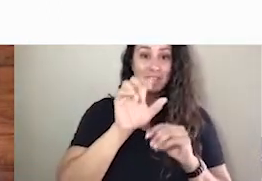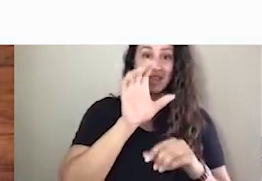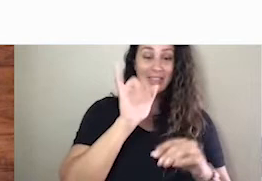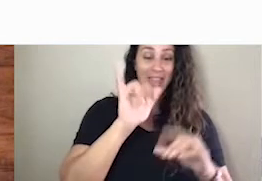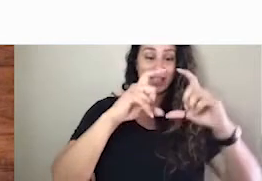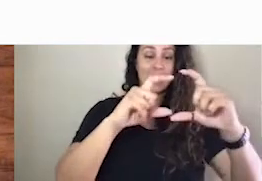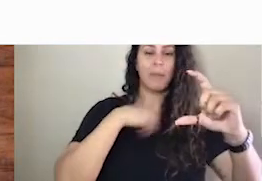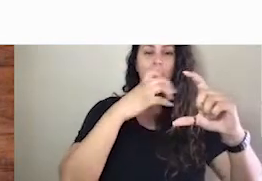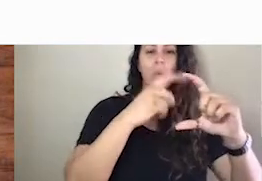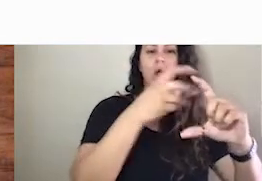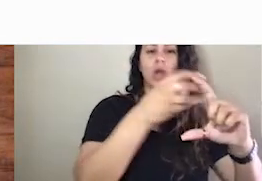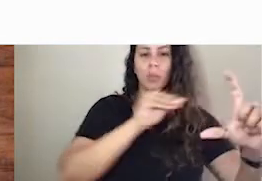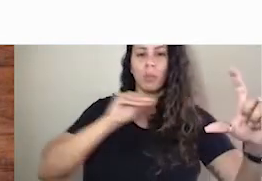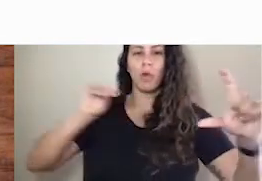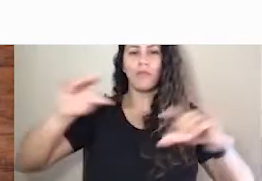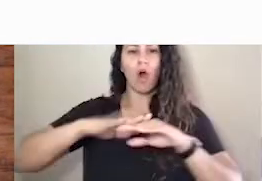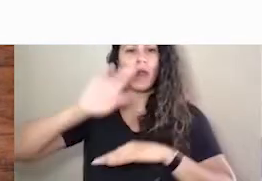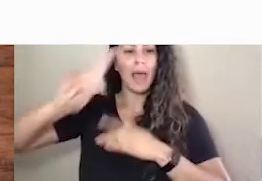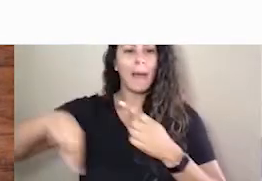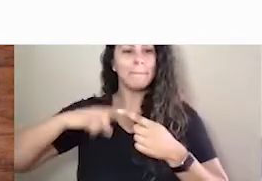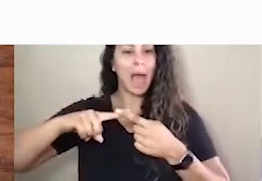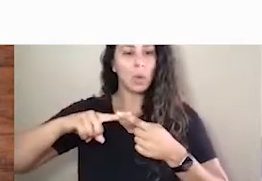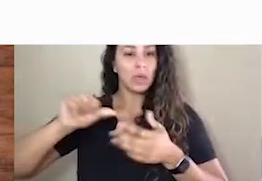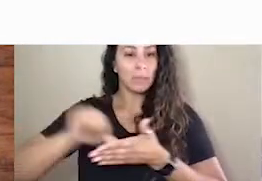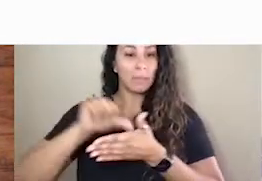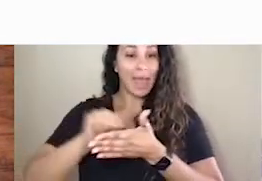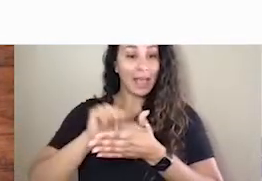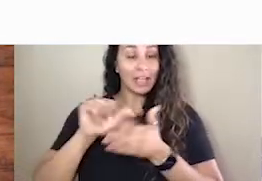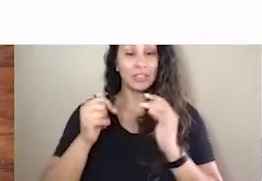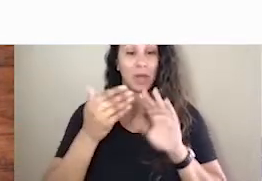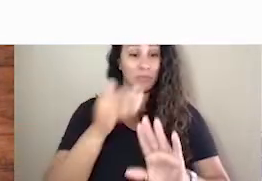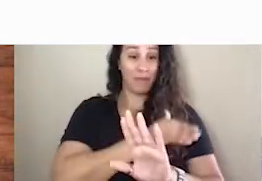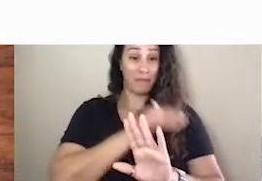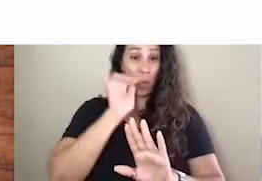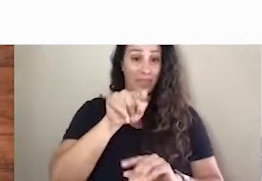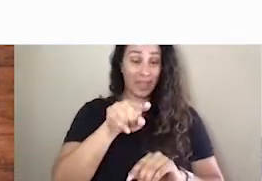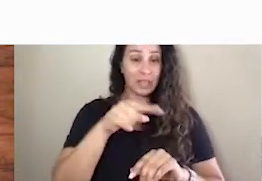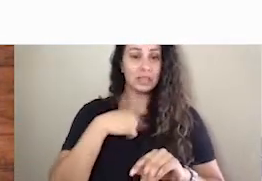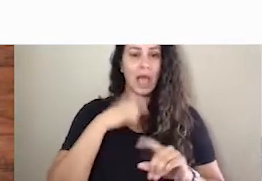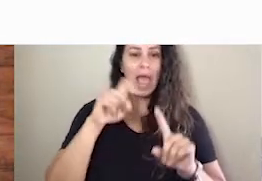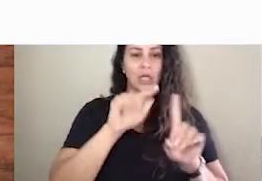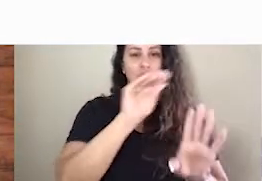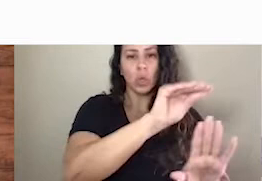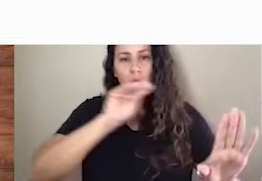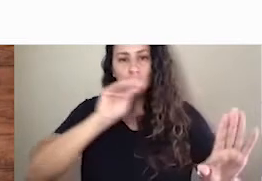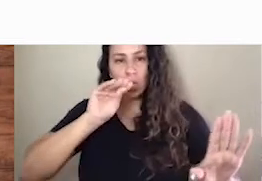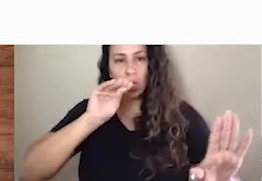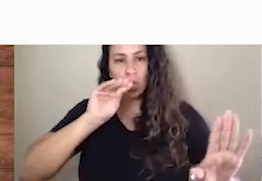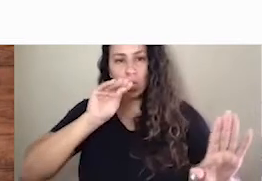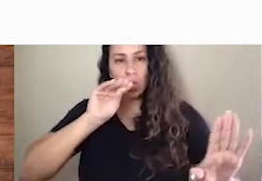PRIOR TO SECTIONS I HAVE TO PUT MY ABOUT PAGE ON ONE